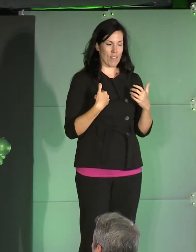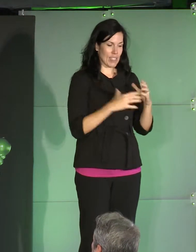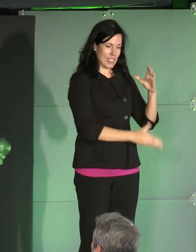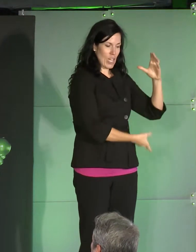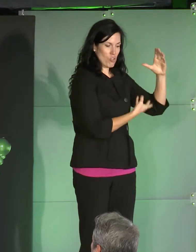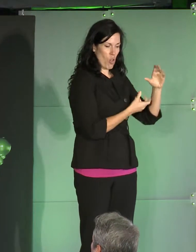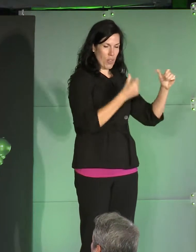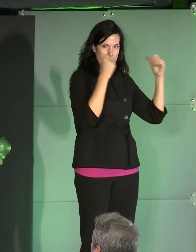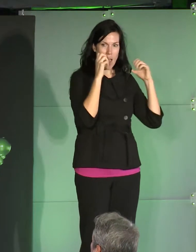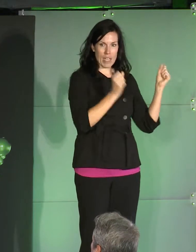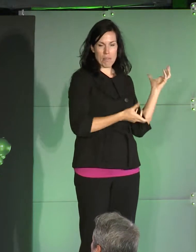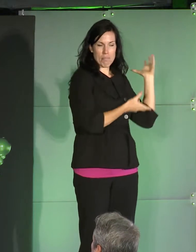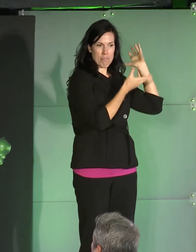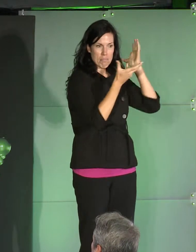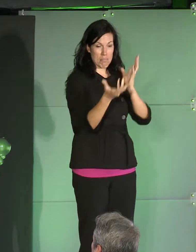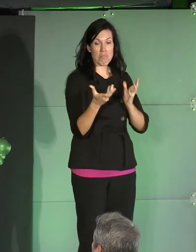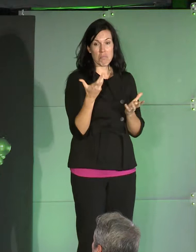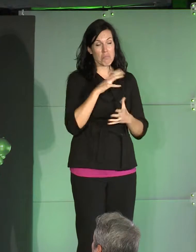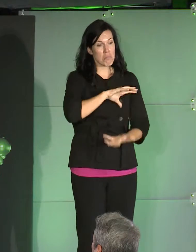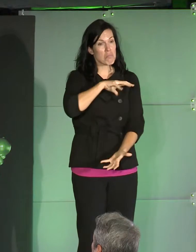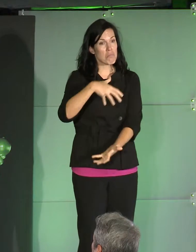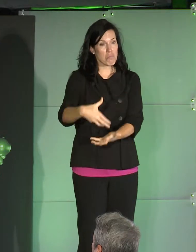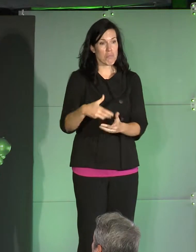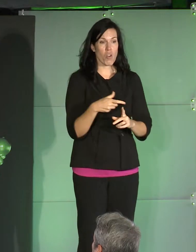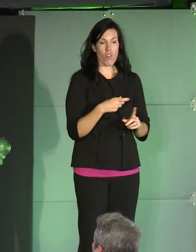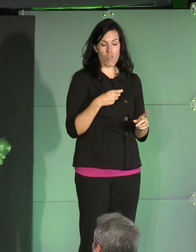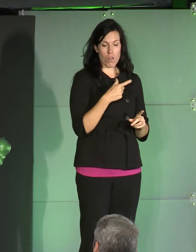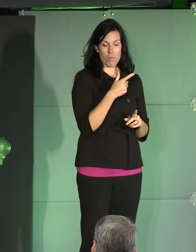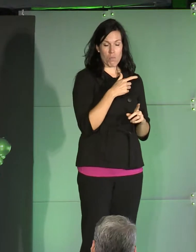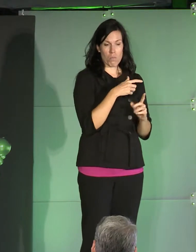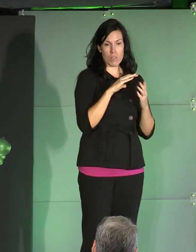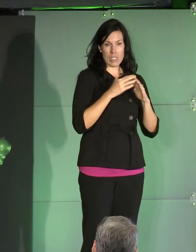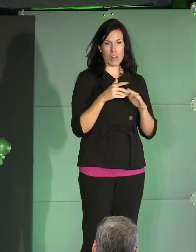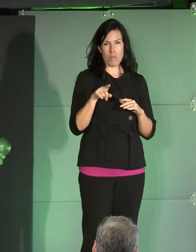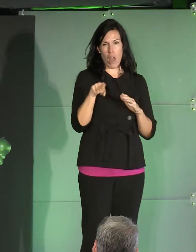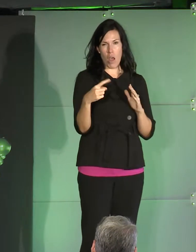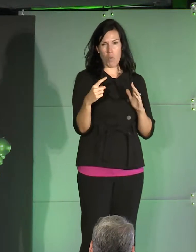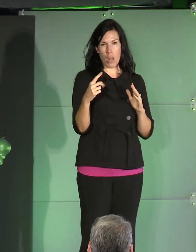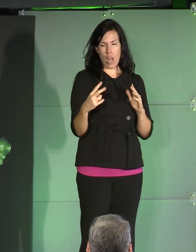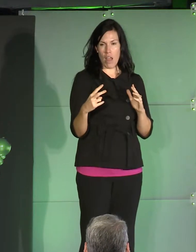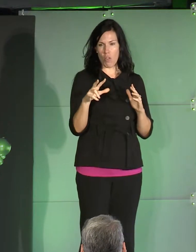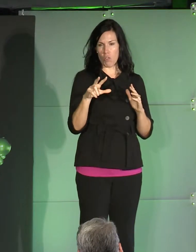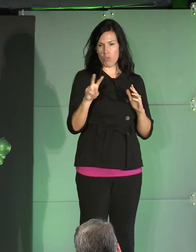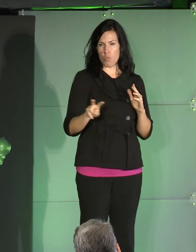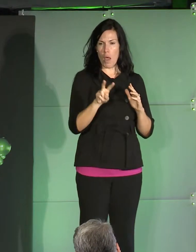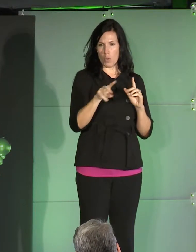take a decent amount of goods to and from the city of Esteli, which is maybe an hour and half to two hours away.